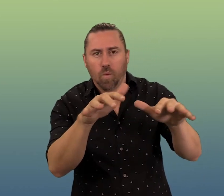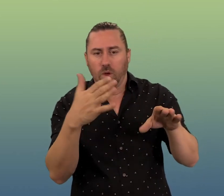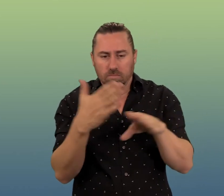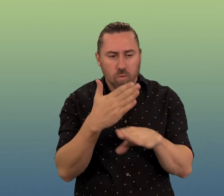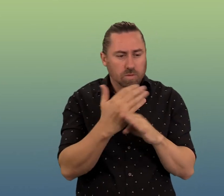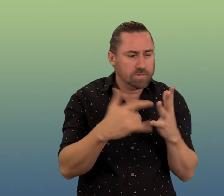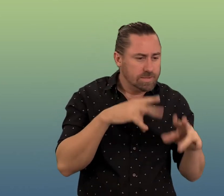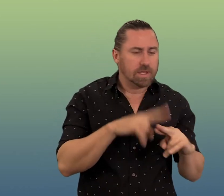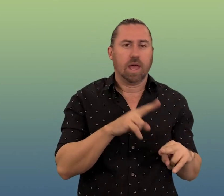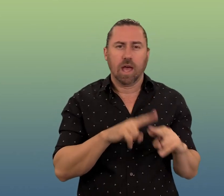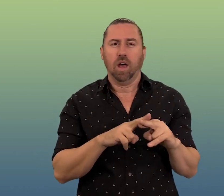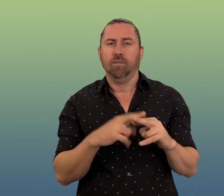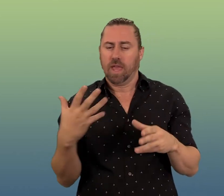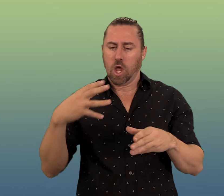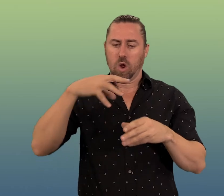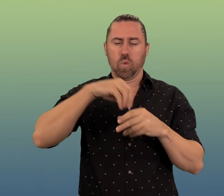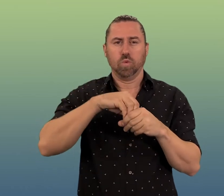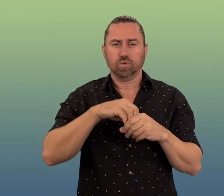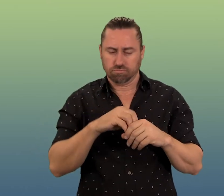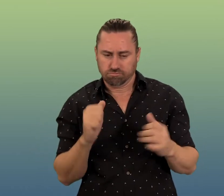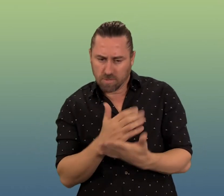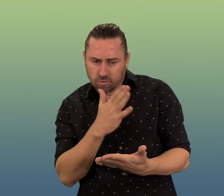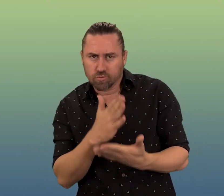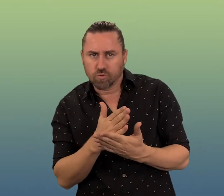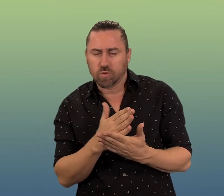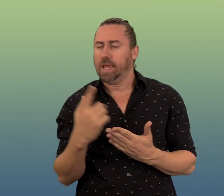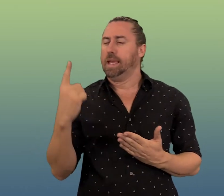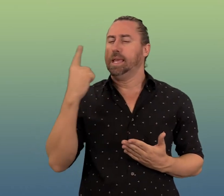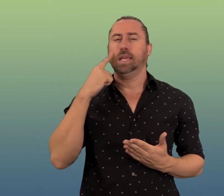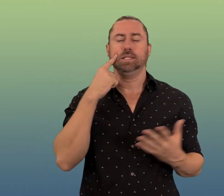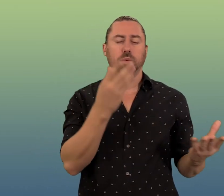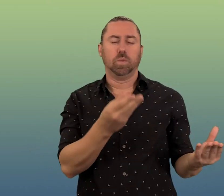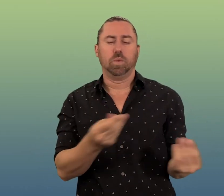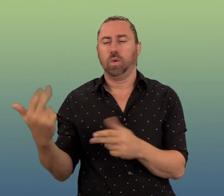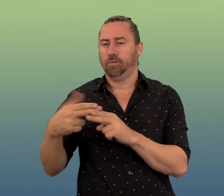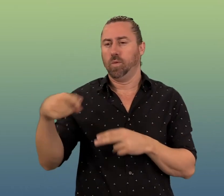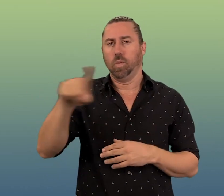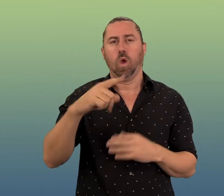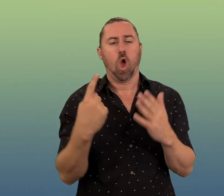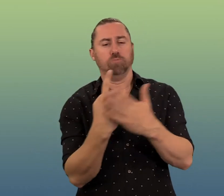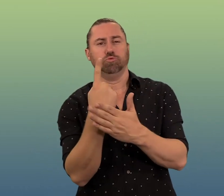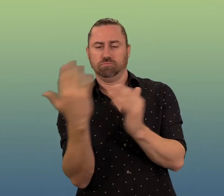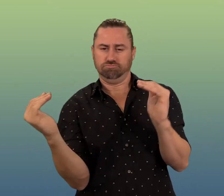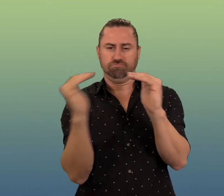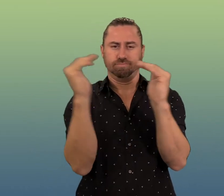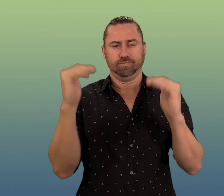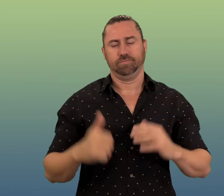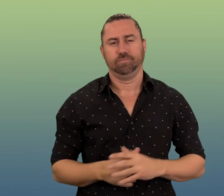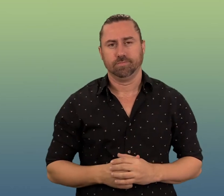accessibility and inclusion focuses on connected easy experiences and equality of opportunity.